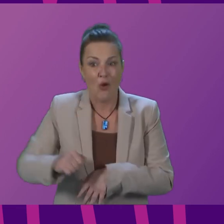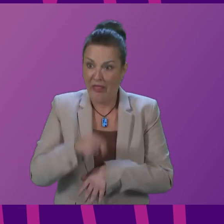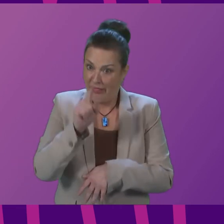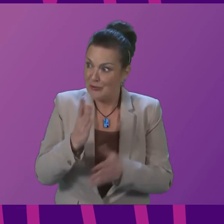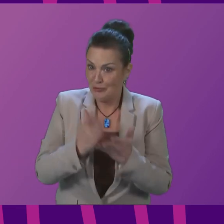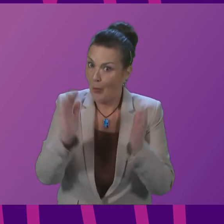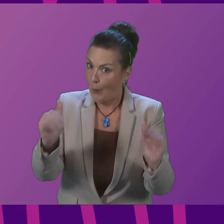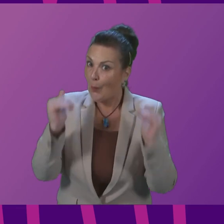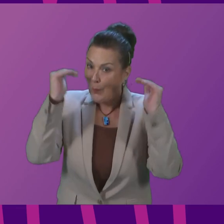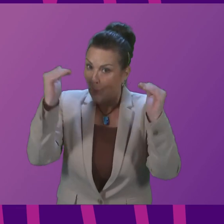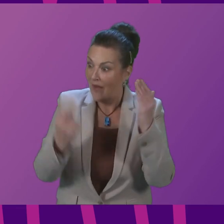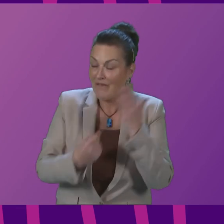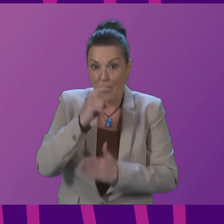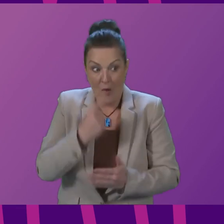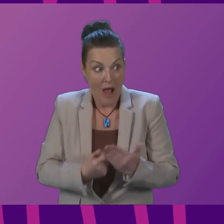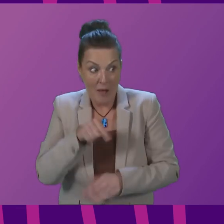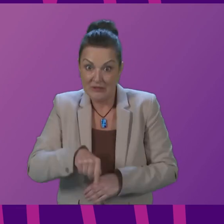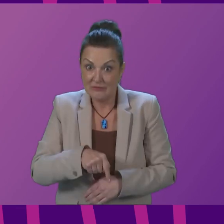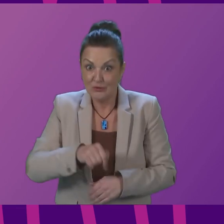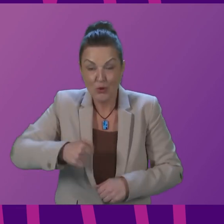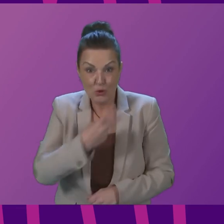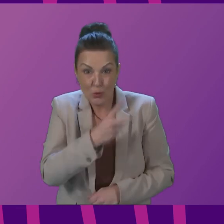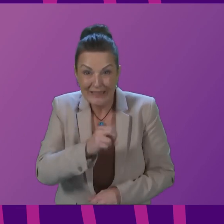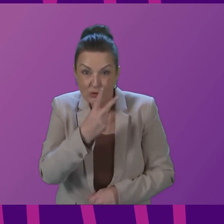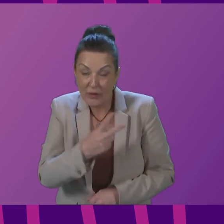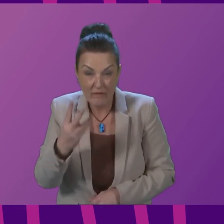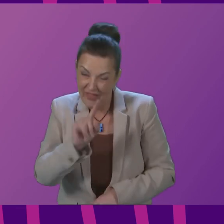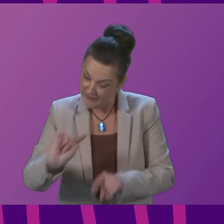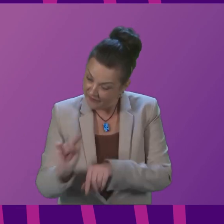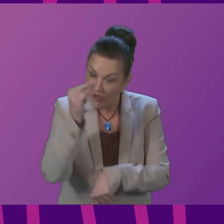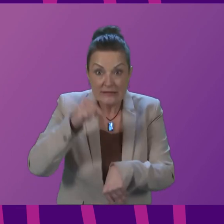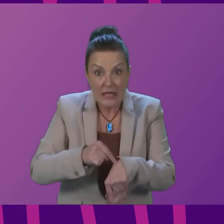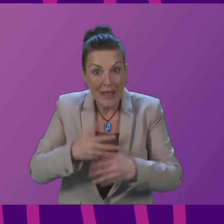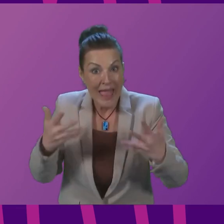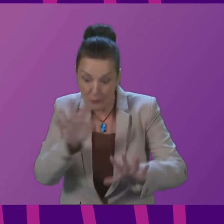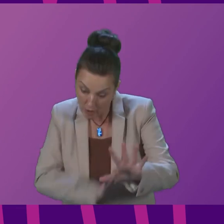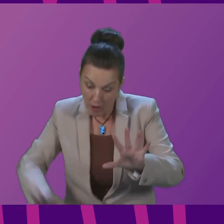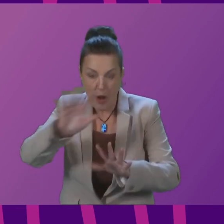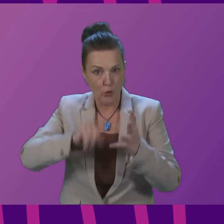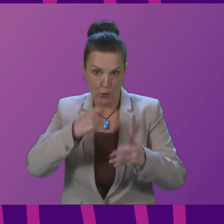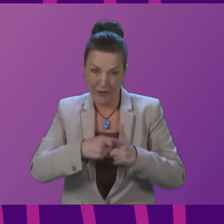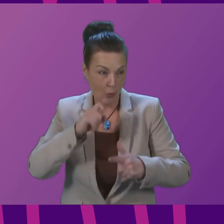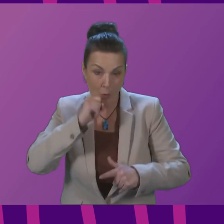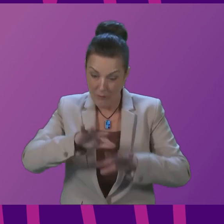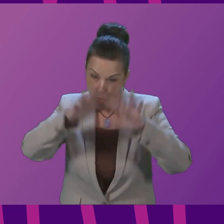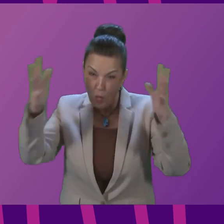in 2024, which will be the first time that it has been held anywhere in the United Kingdom. It will be a global showcase for Scotland at its best.